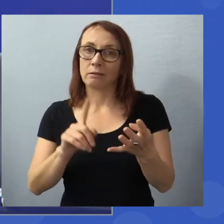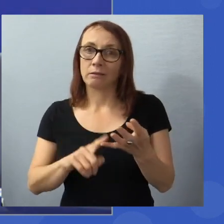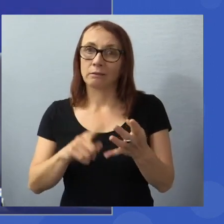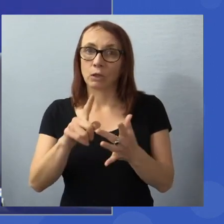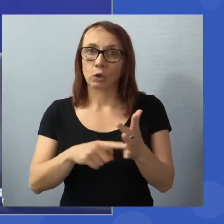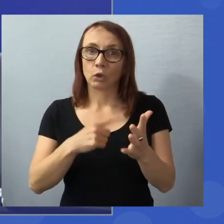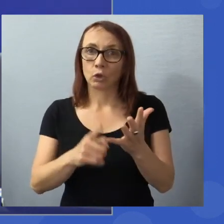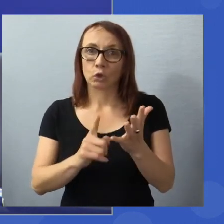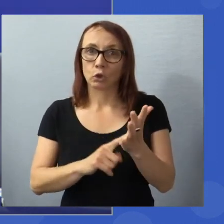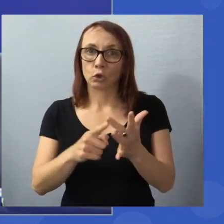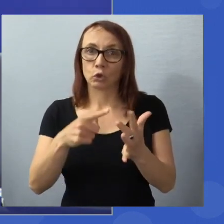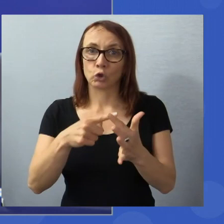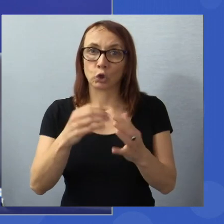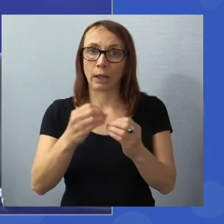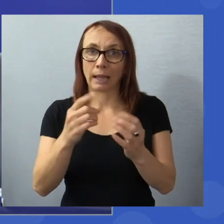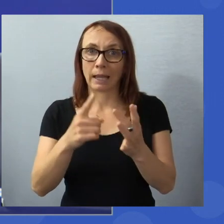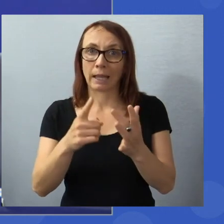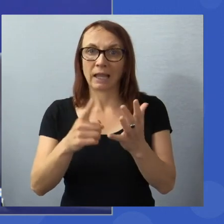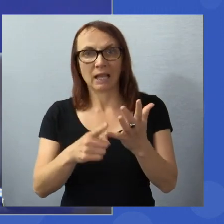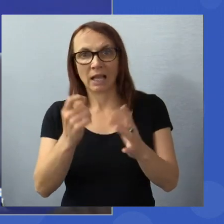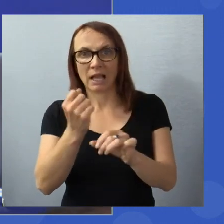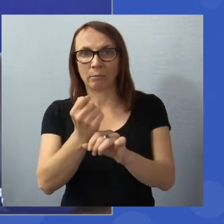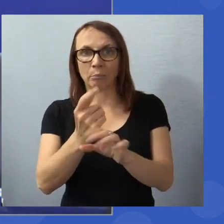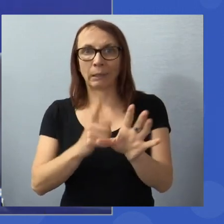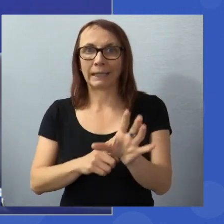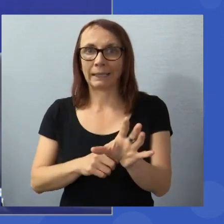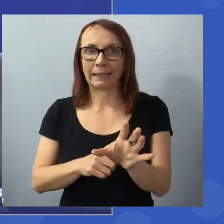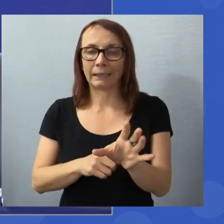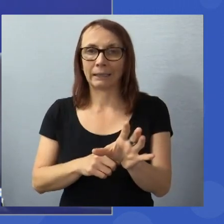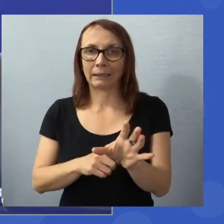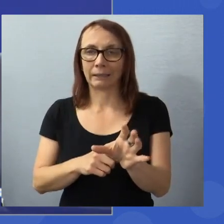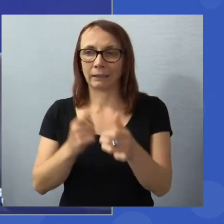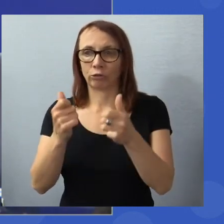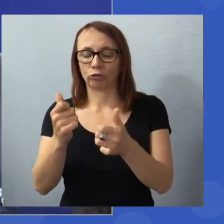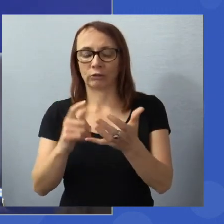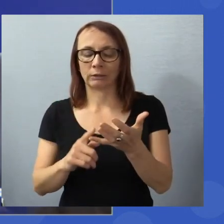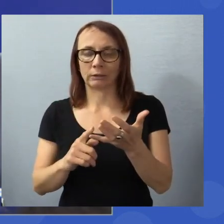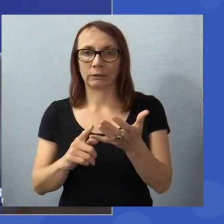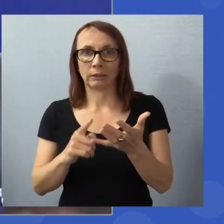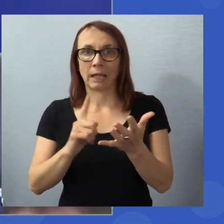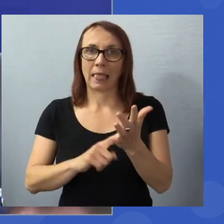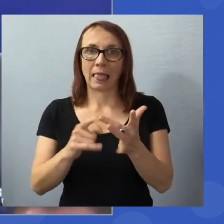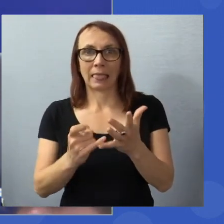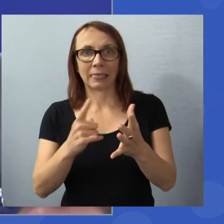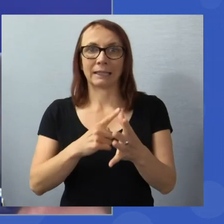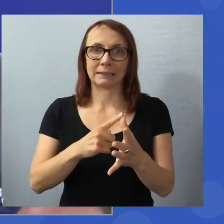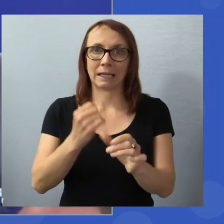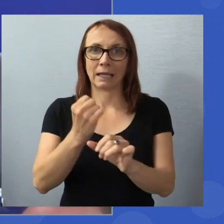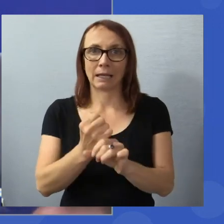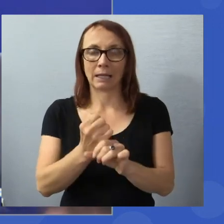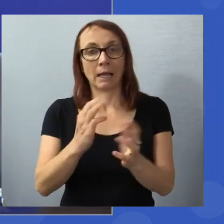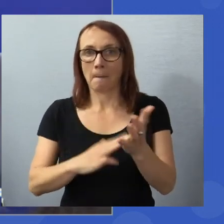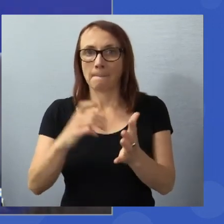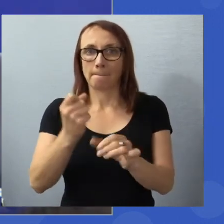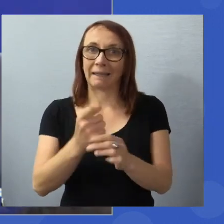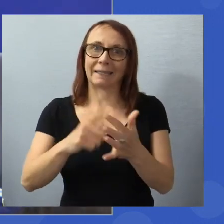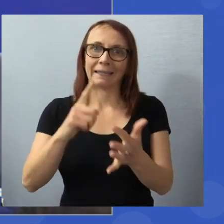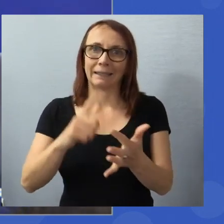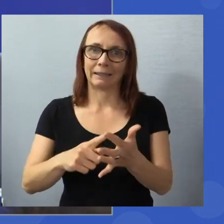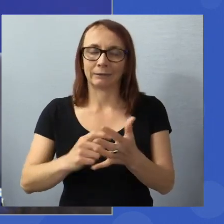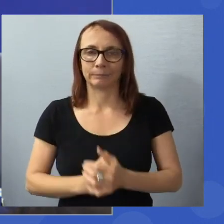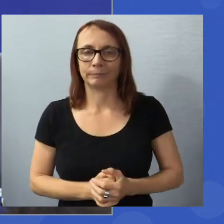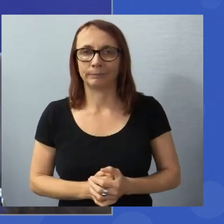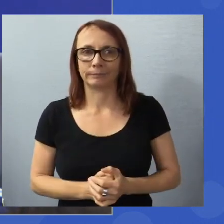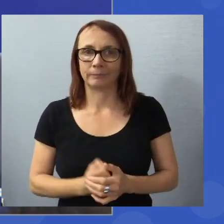bagi Julie great Lisa McGee Lisa thank you and grace Tom